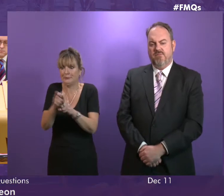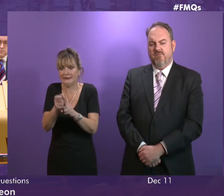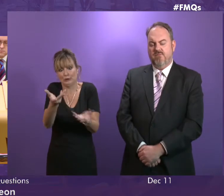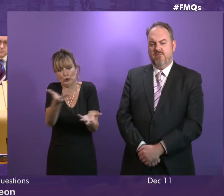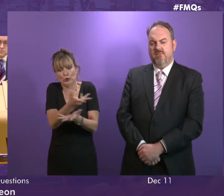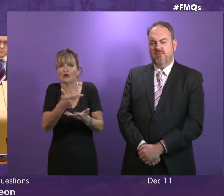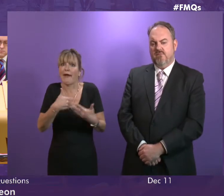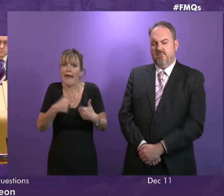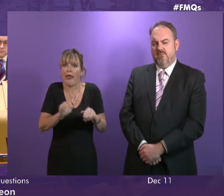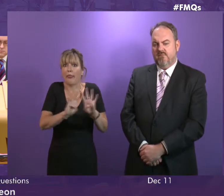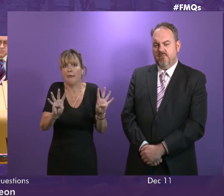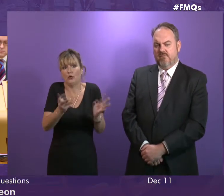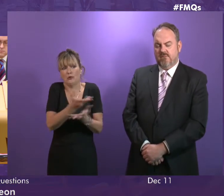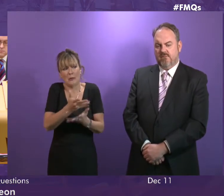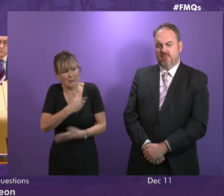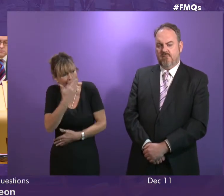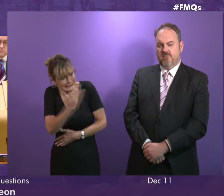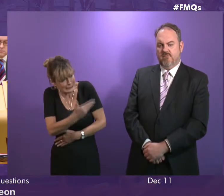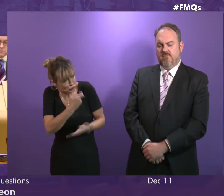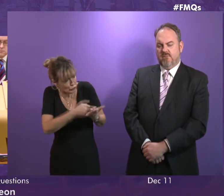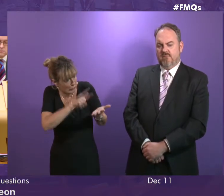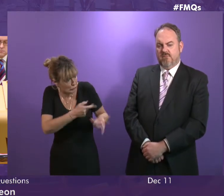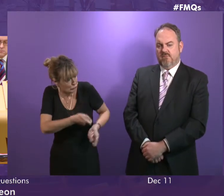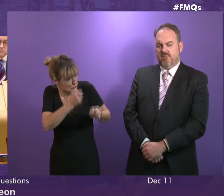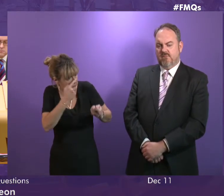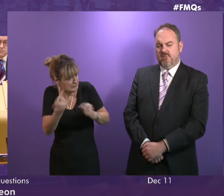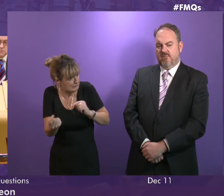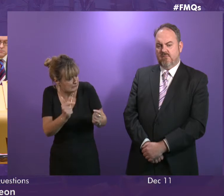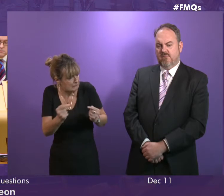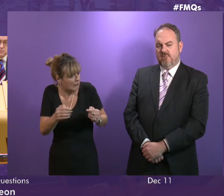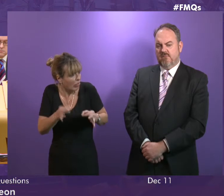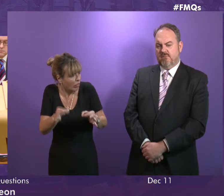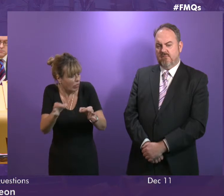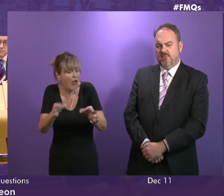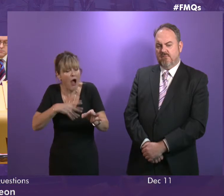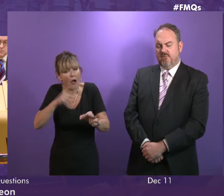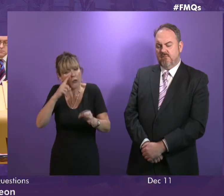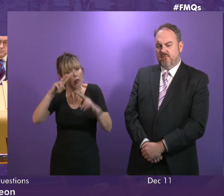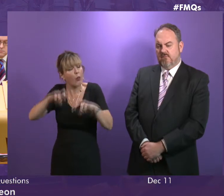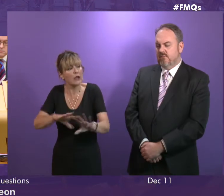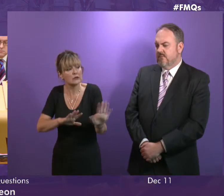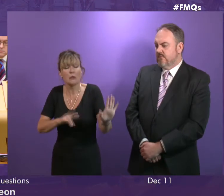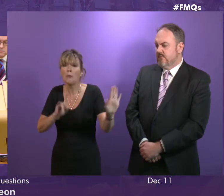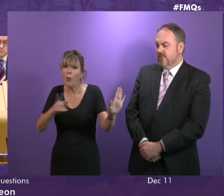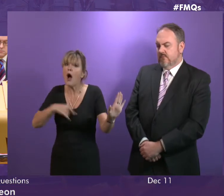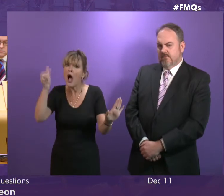board in question, but because Richard Leonard has raised the issue I will, of course, look into it.